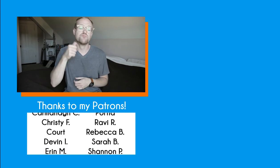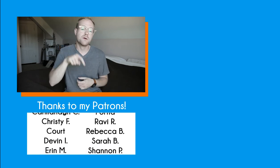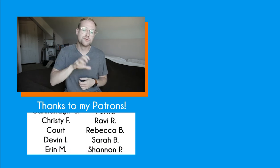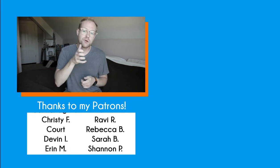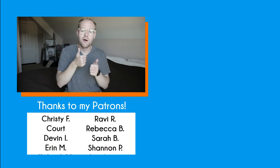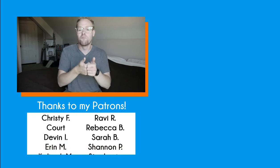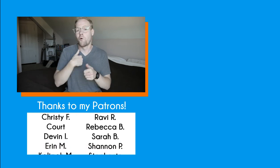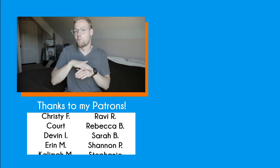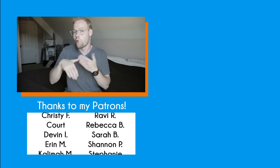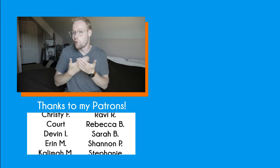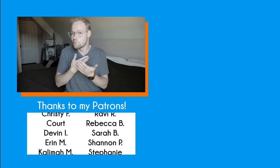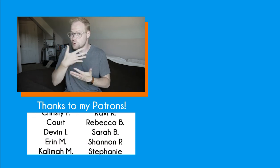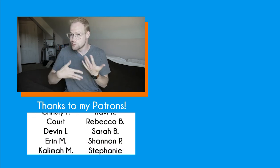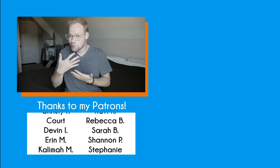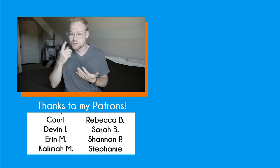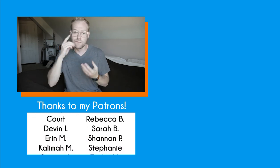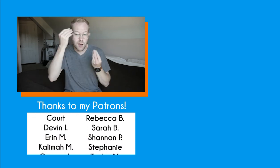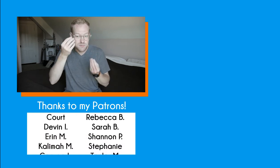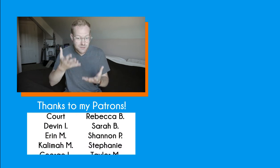Subscribe to this channel and follow me on all my socials for updates.